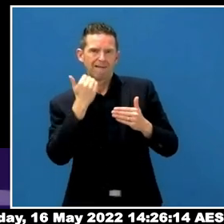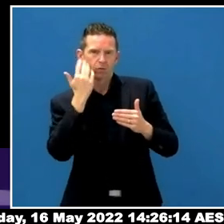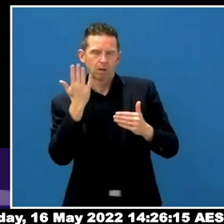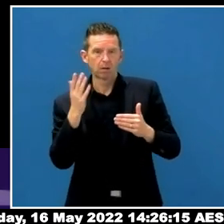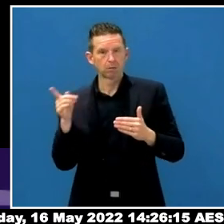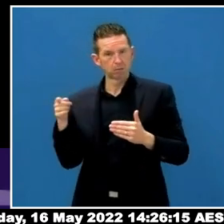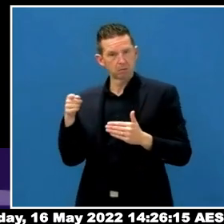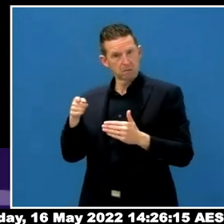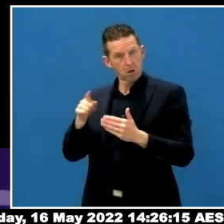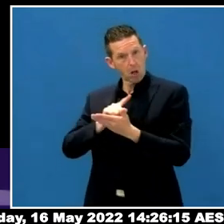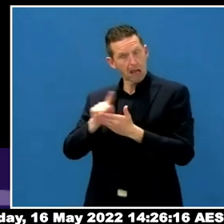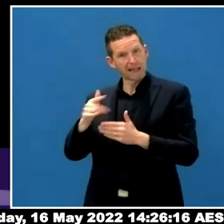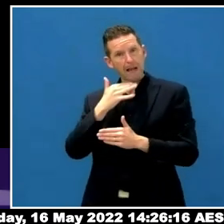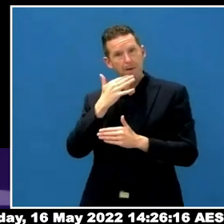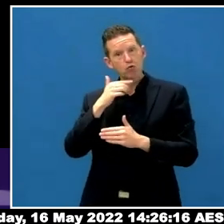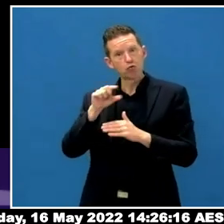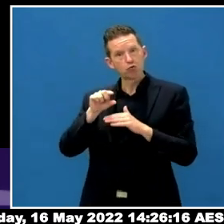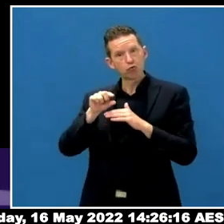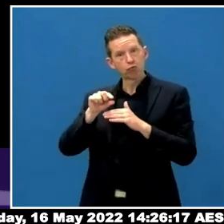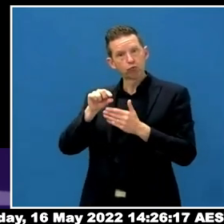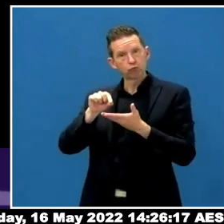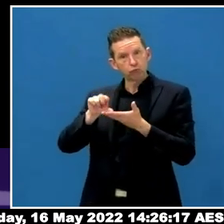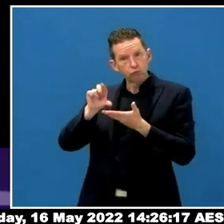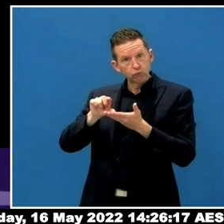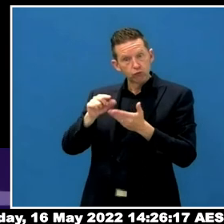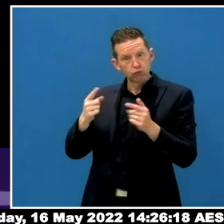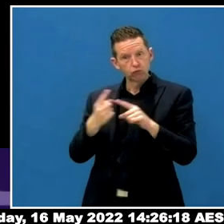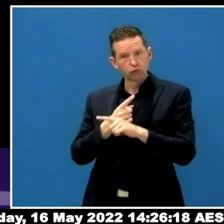Did that - LILLY: Not that I can recall. Not that I can recall, literally.